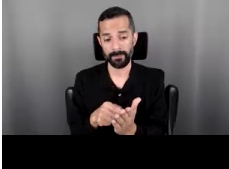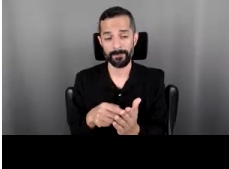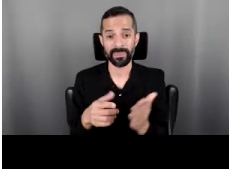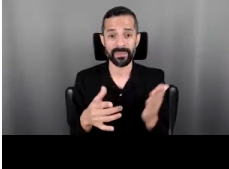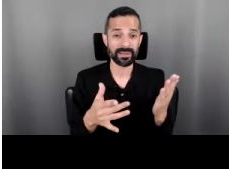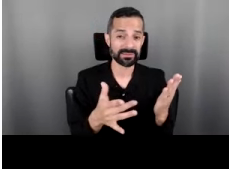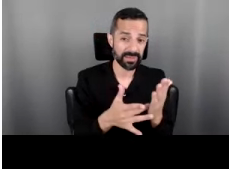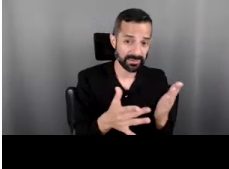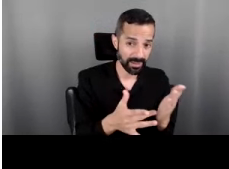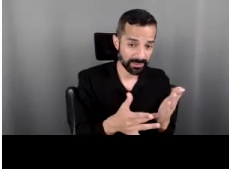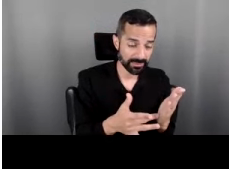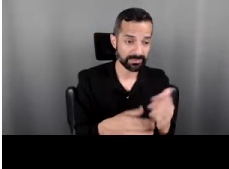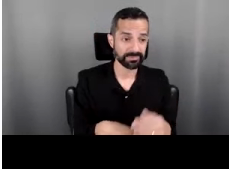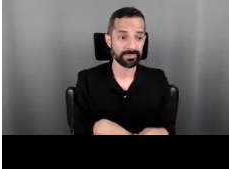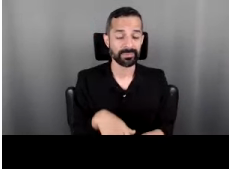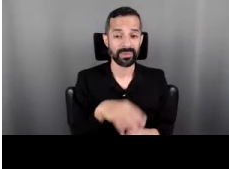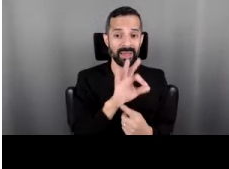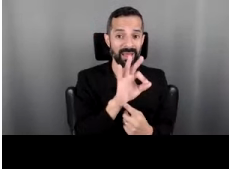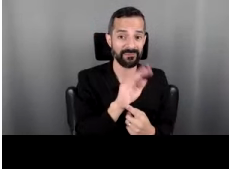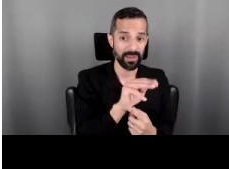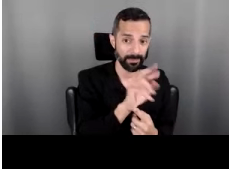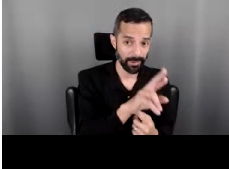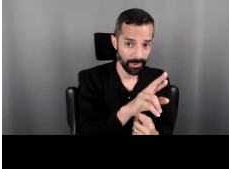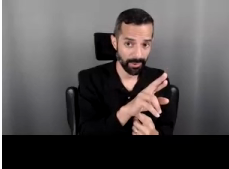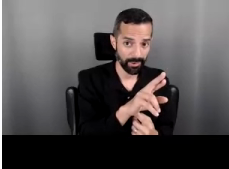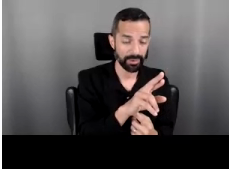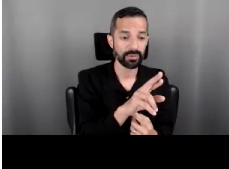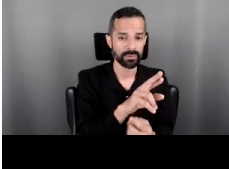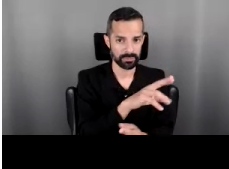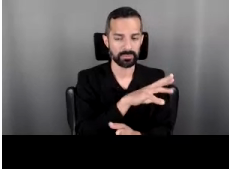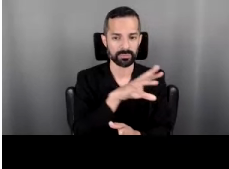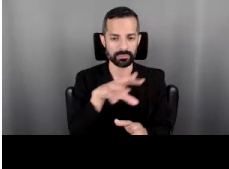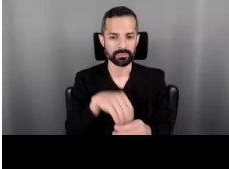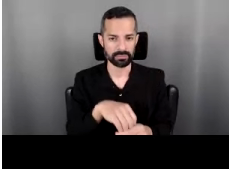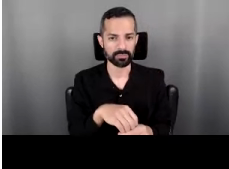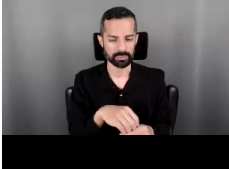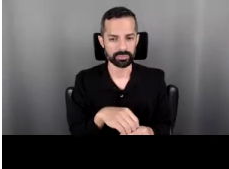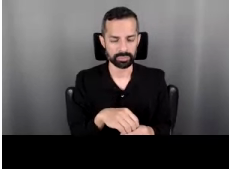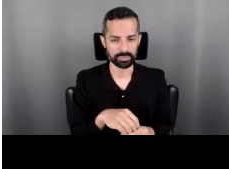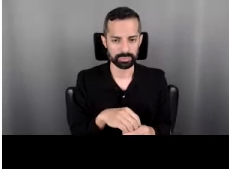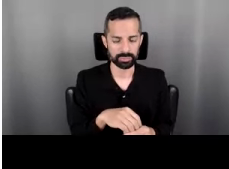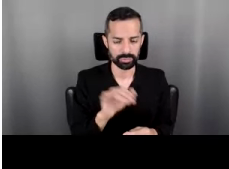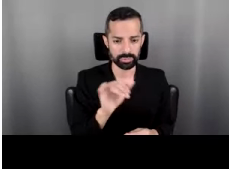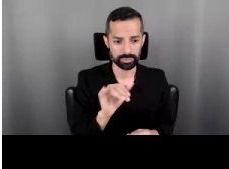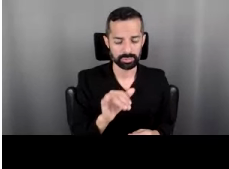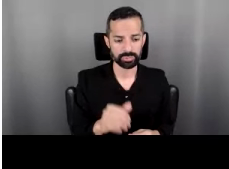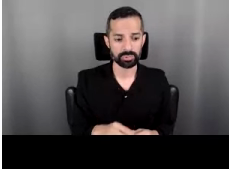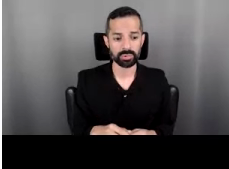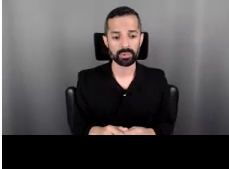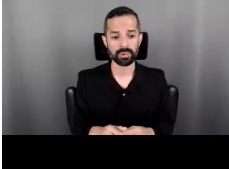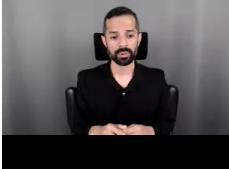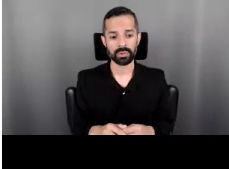and FMRs, right, are considered on the front end. Right. Not only in terms of our best estimates of cost,